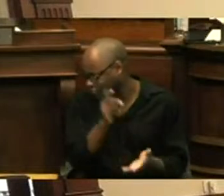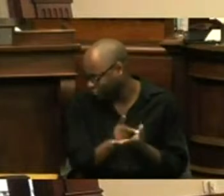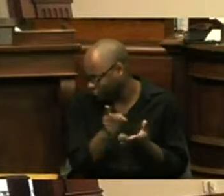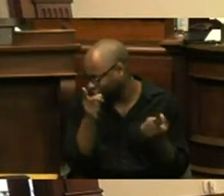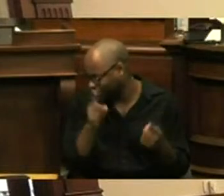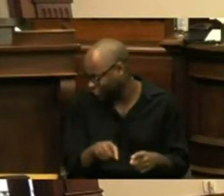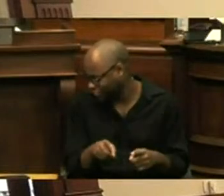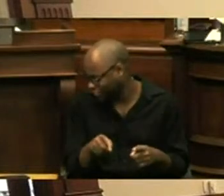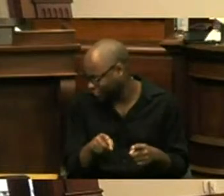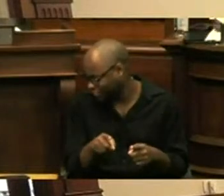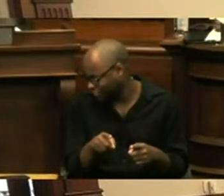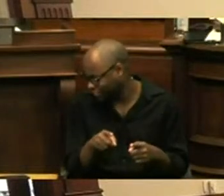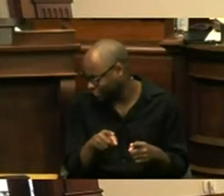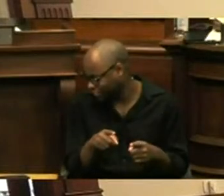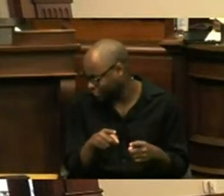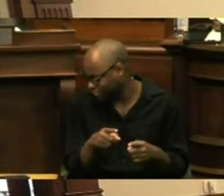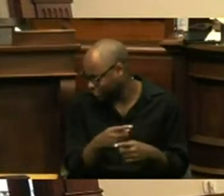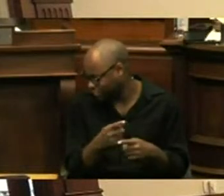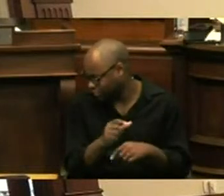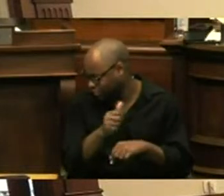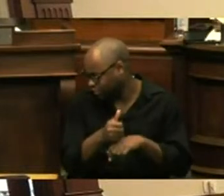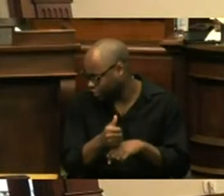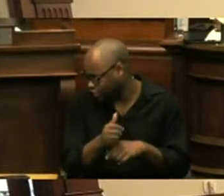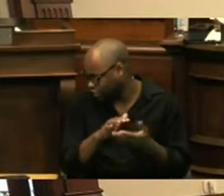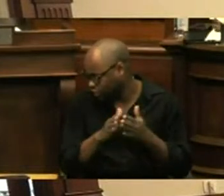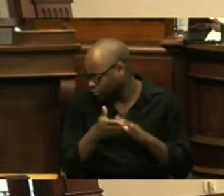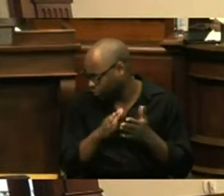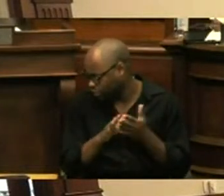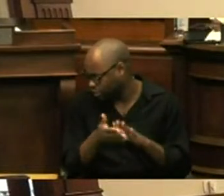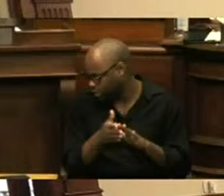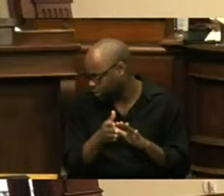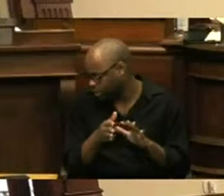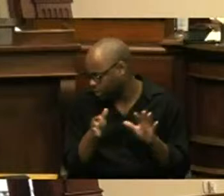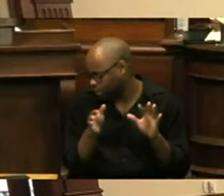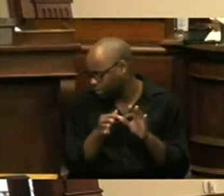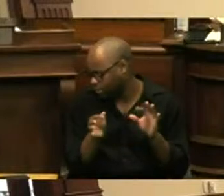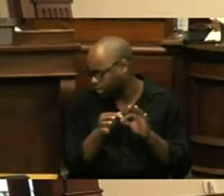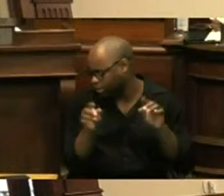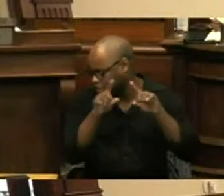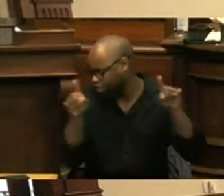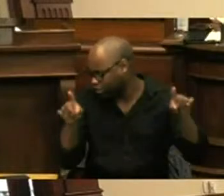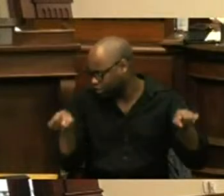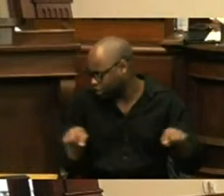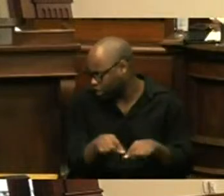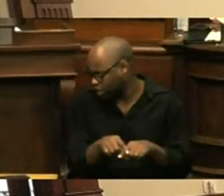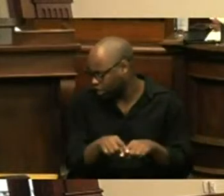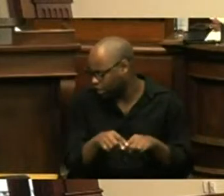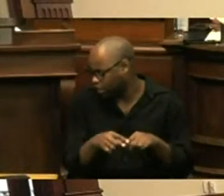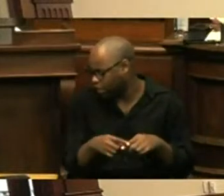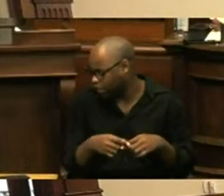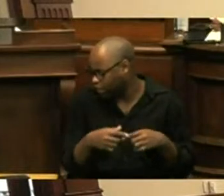introductory number 440, authorizing the agreement and appropriation to install a